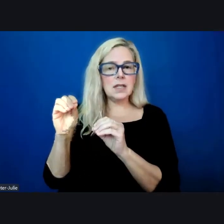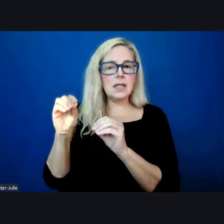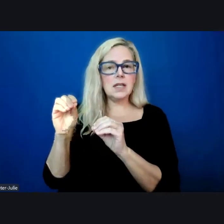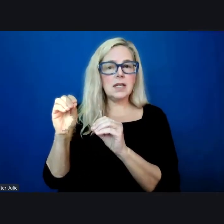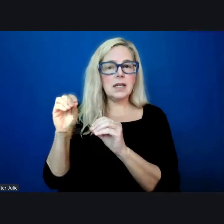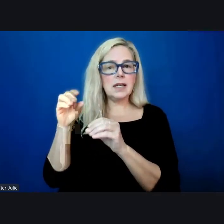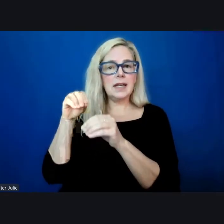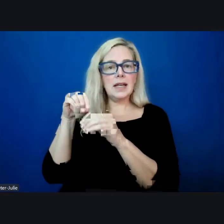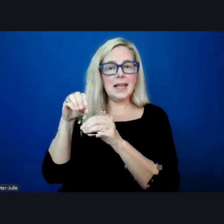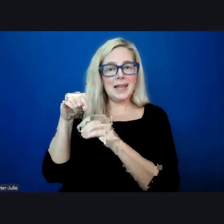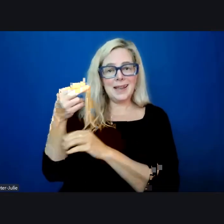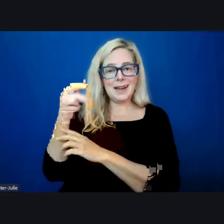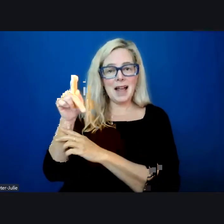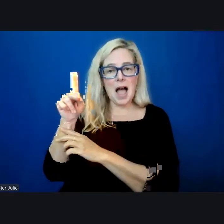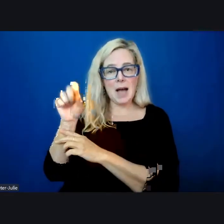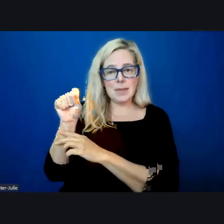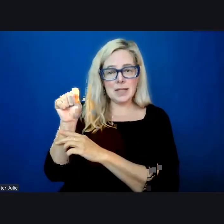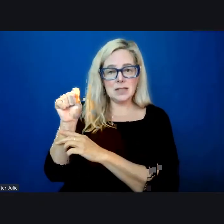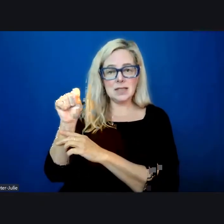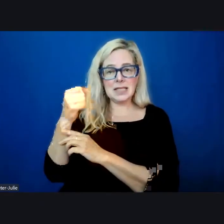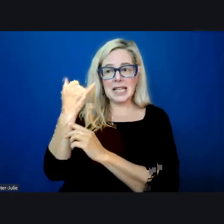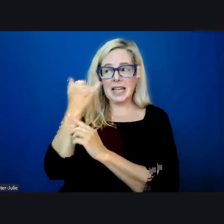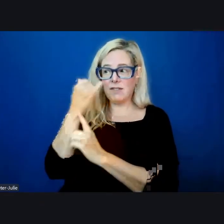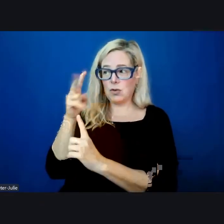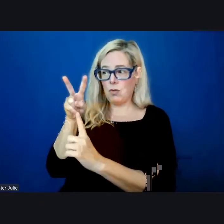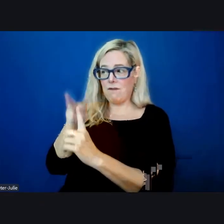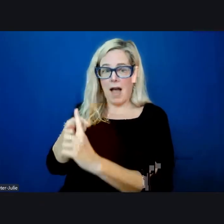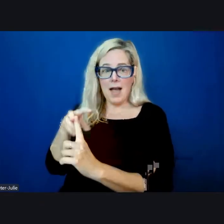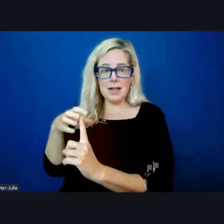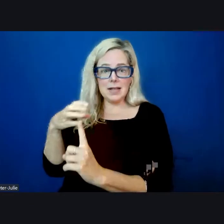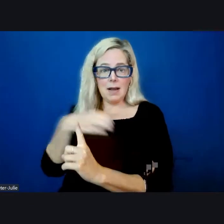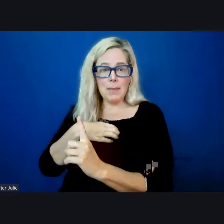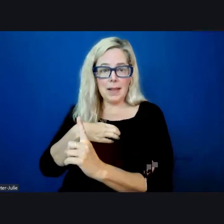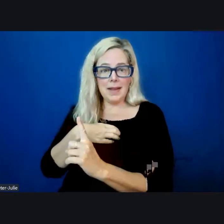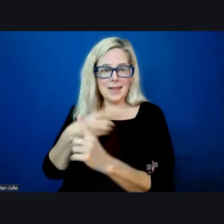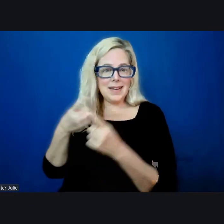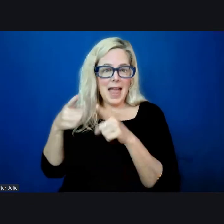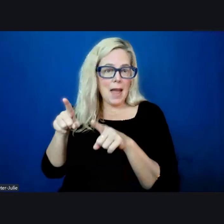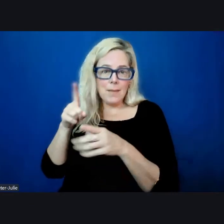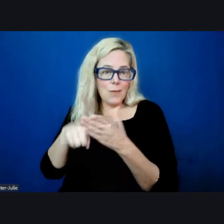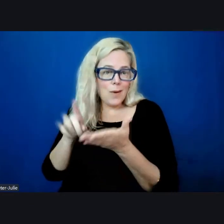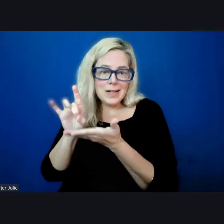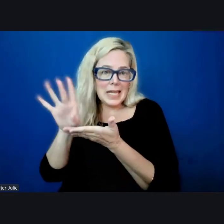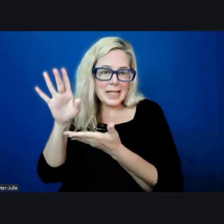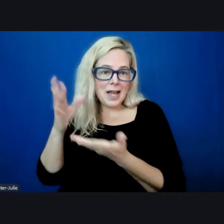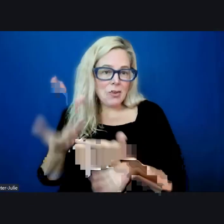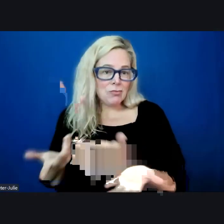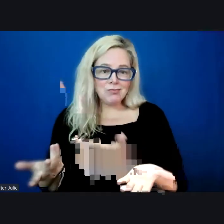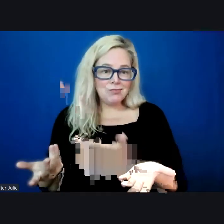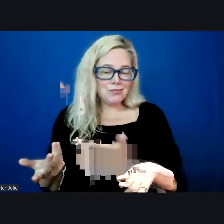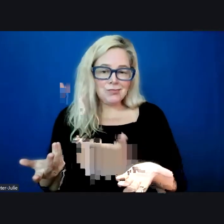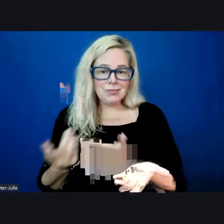complaint there you are very likely to get kicked out. I'm sorry but I think of the 10 core group,